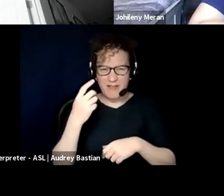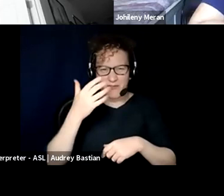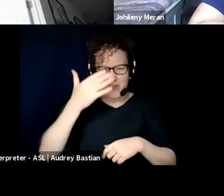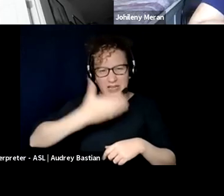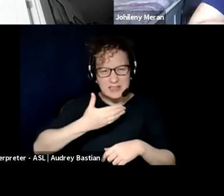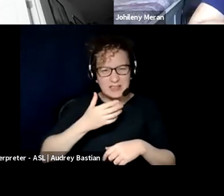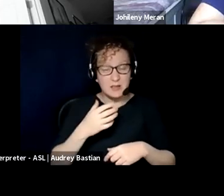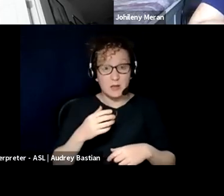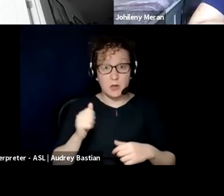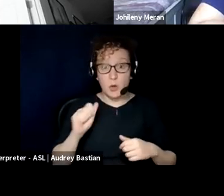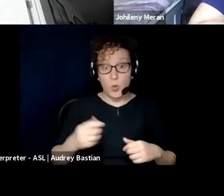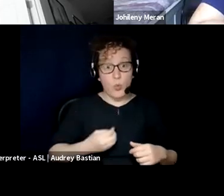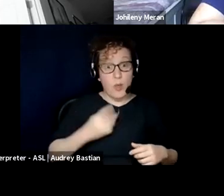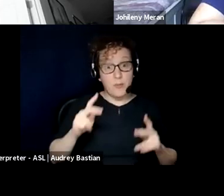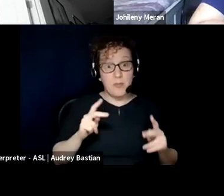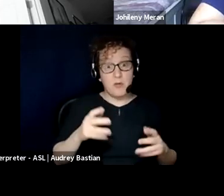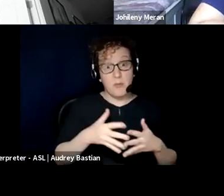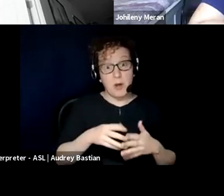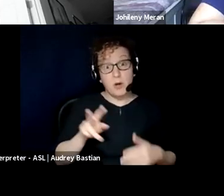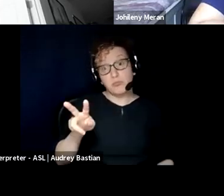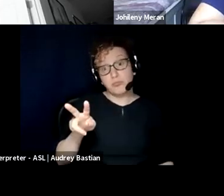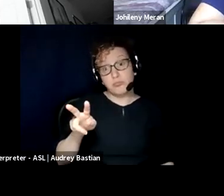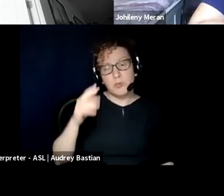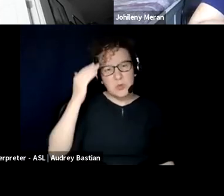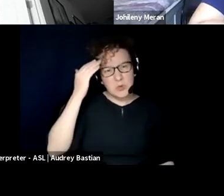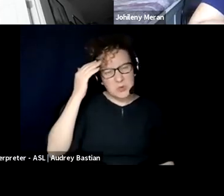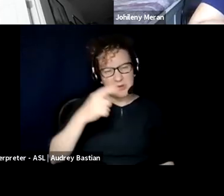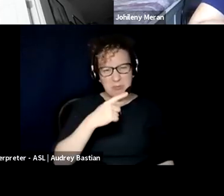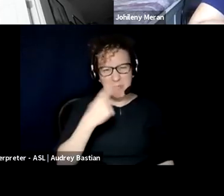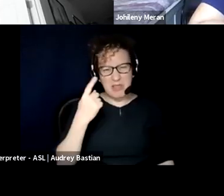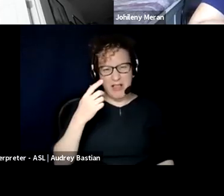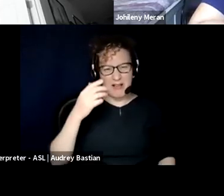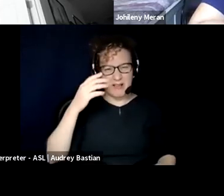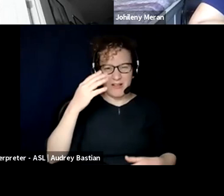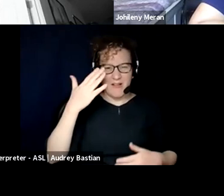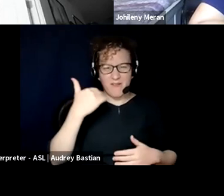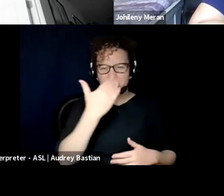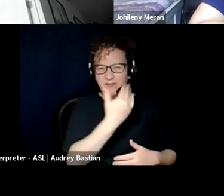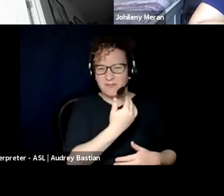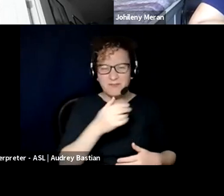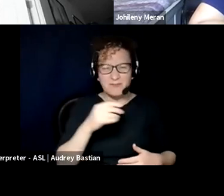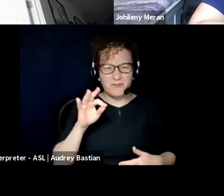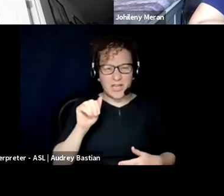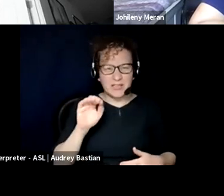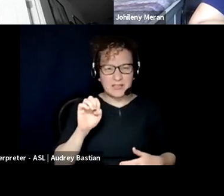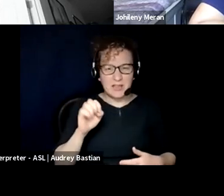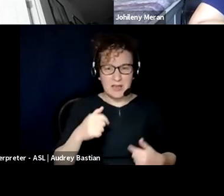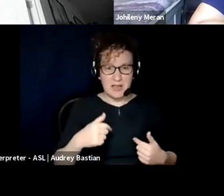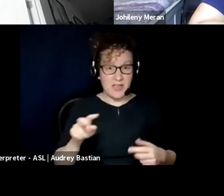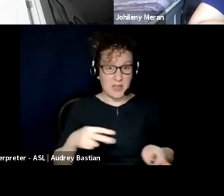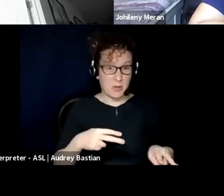people of America kind of knew it was blackface and looked at me and it made me feel extremely